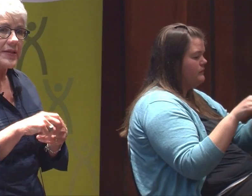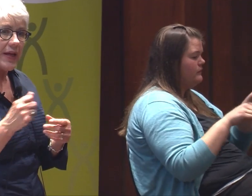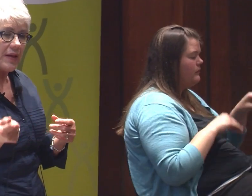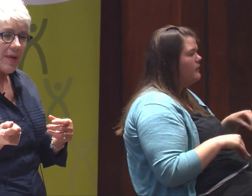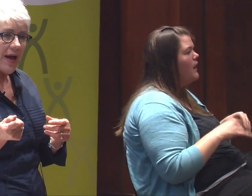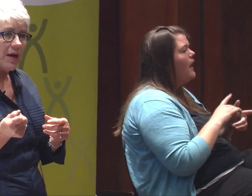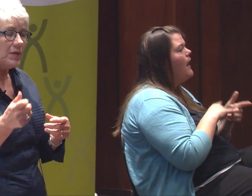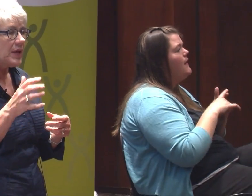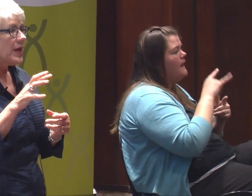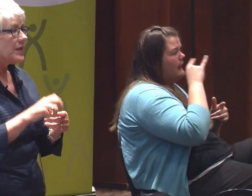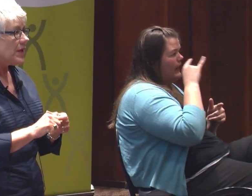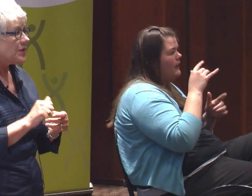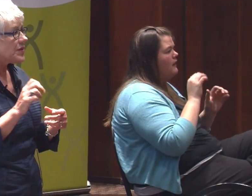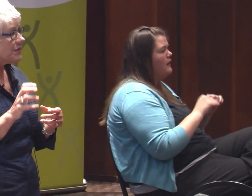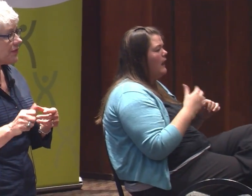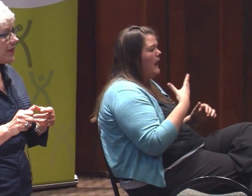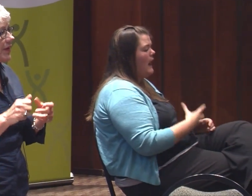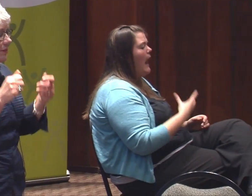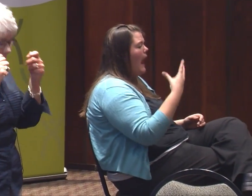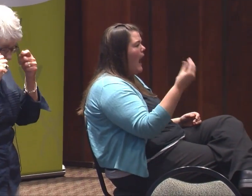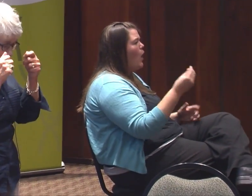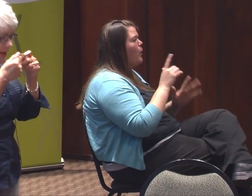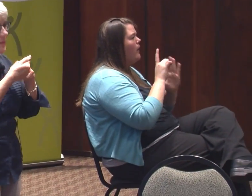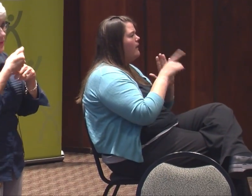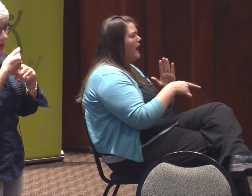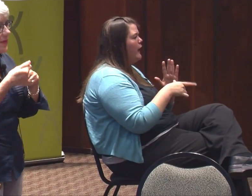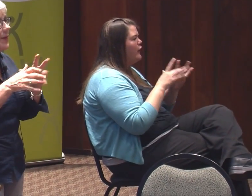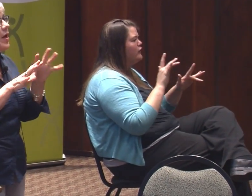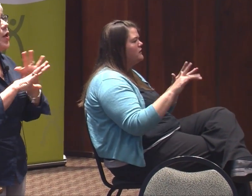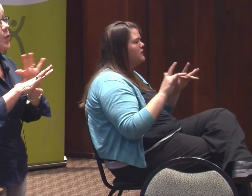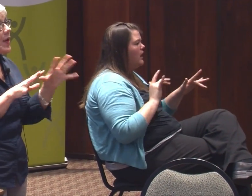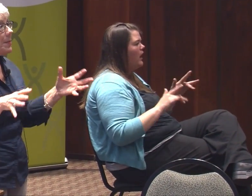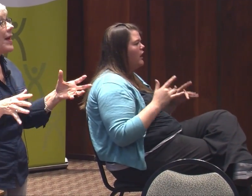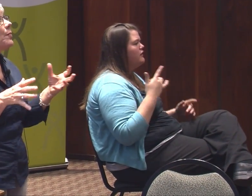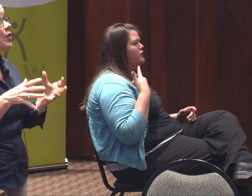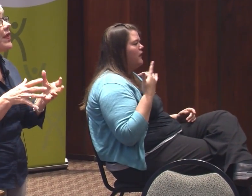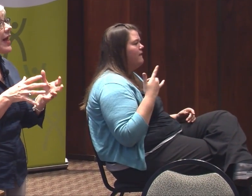take them out, touch them, feel them, look at them, smell them, remember that